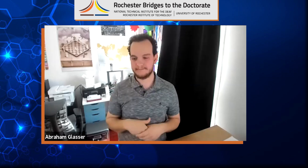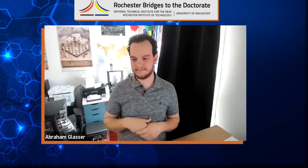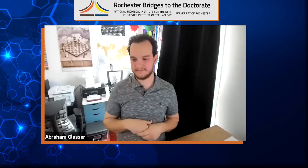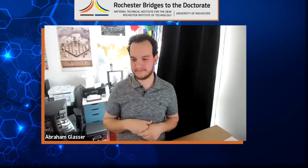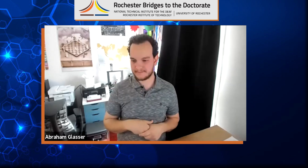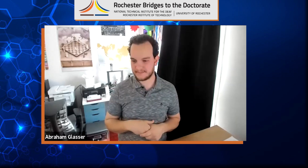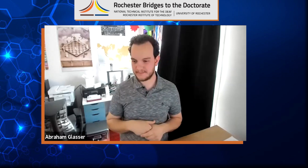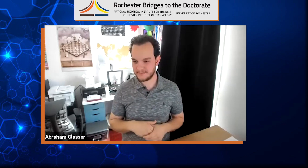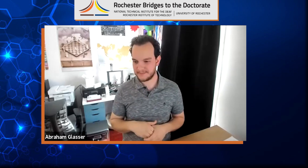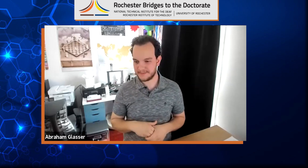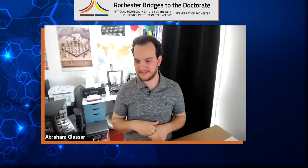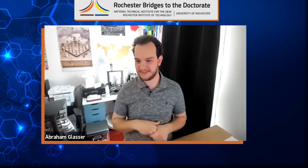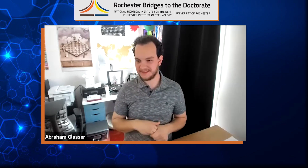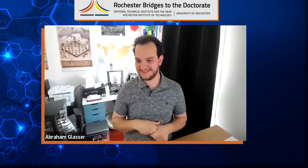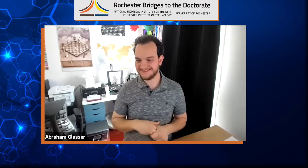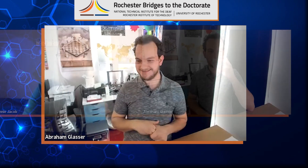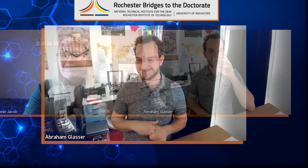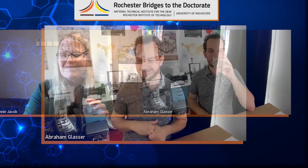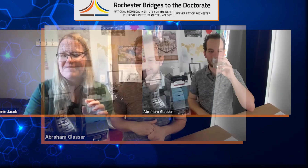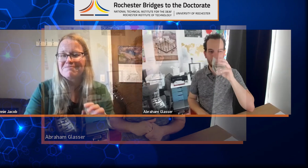So I would like to be involved with those programs, too.